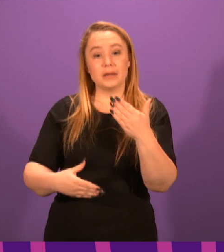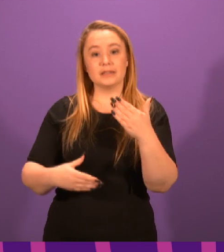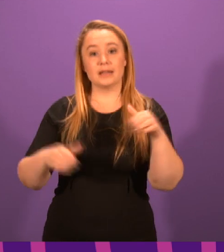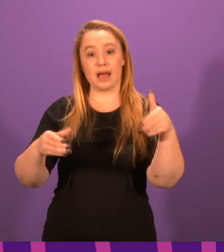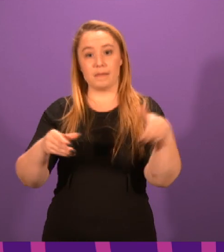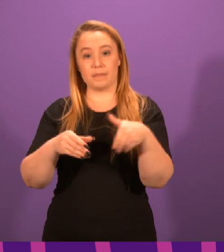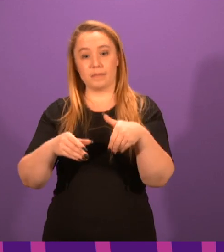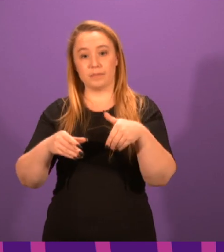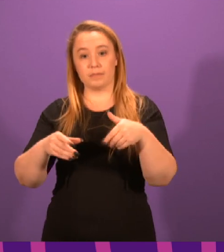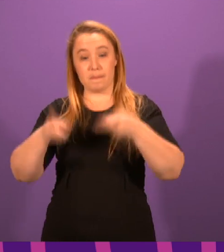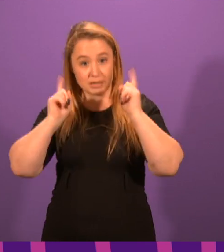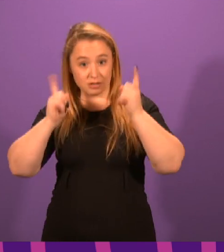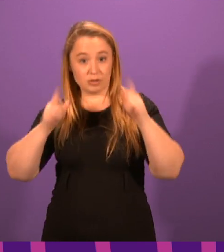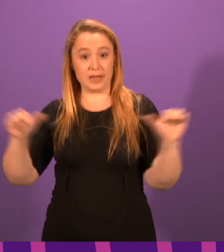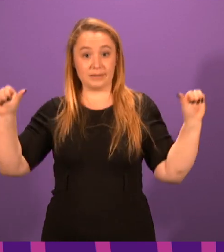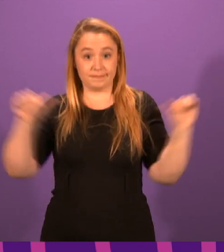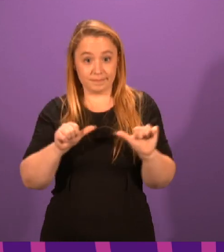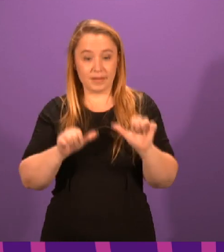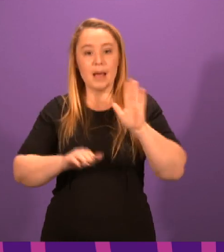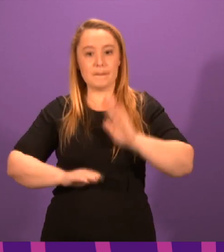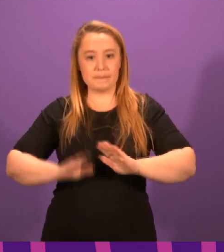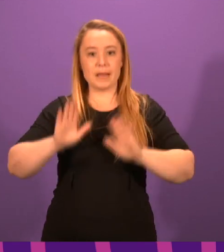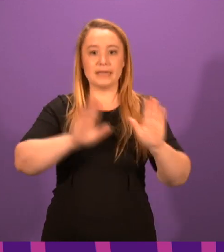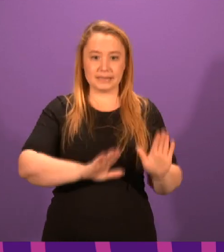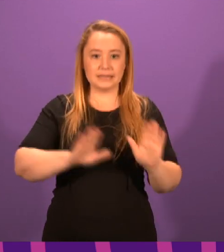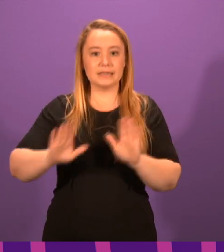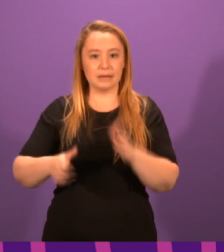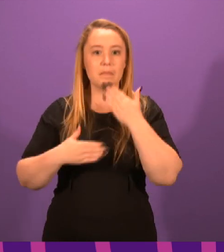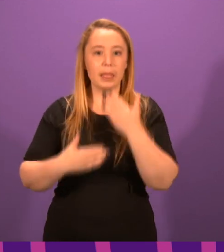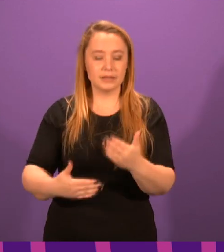brief and succinct, and for such sessions to proceed at pace, and I again make that appeal.